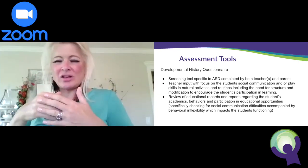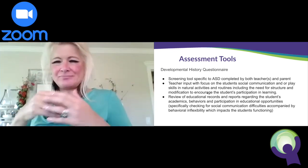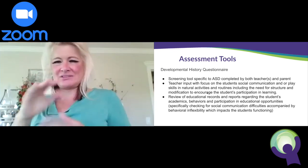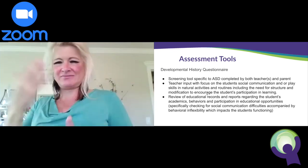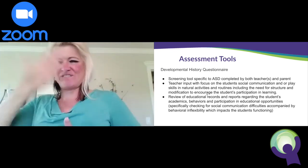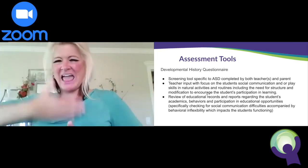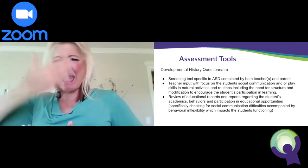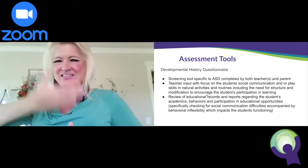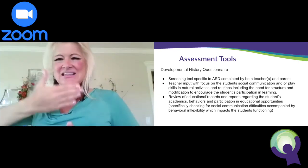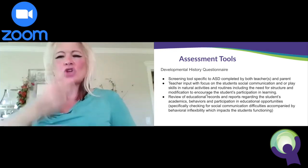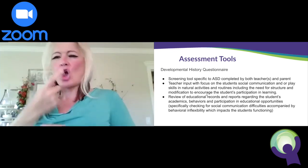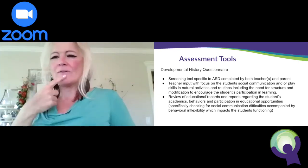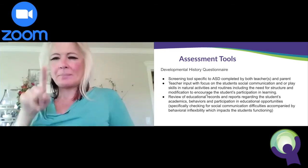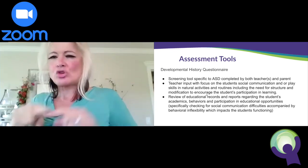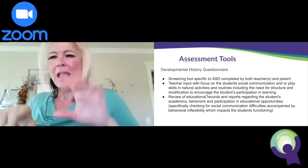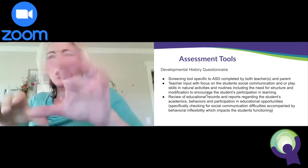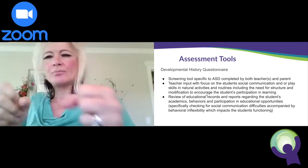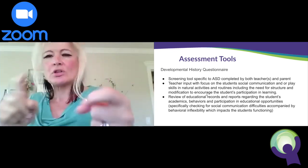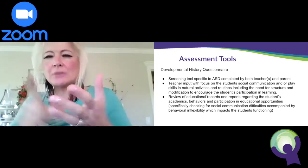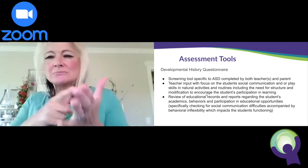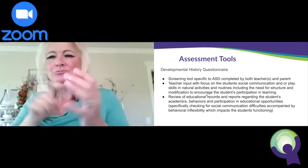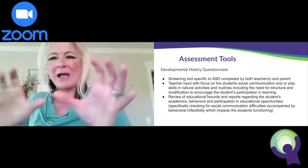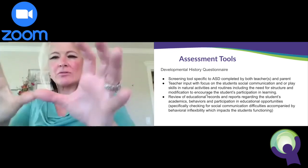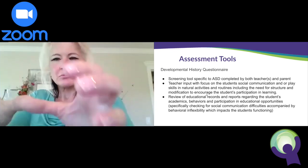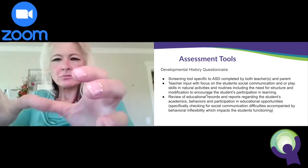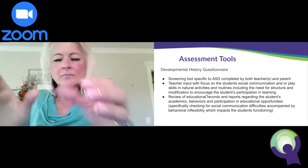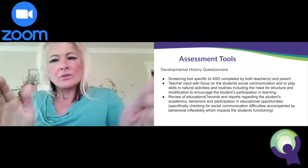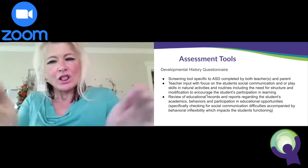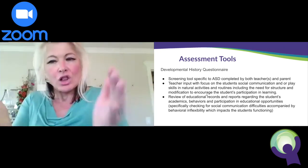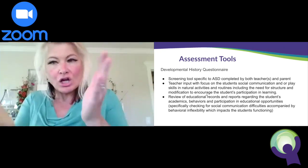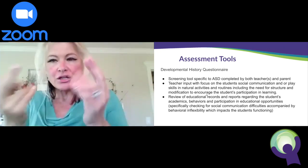that we're really looking at look